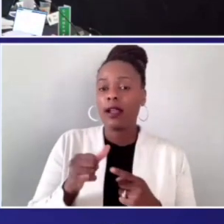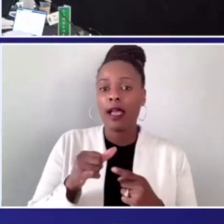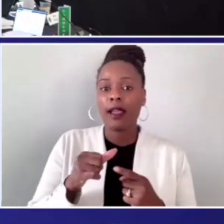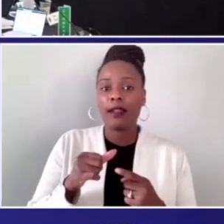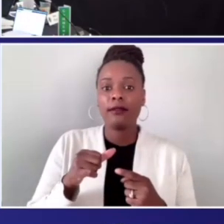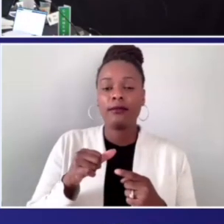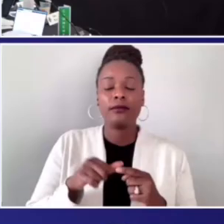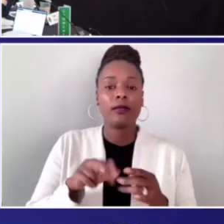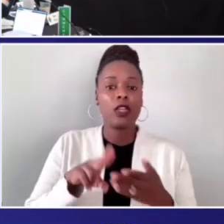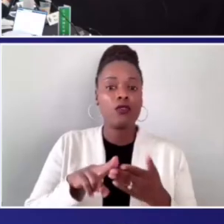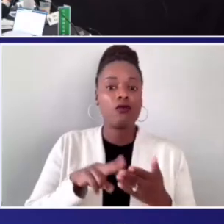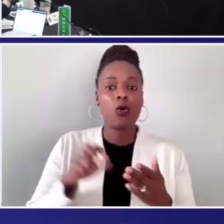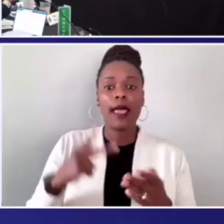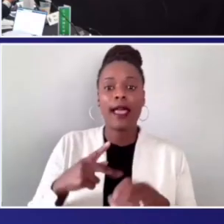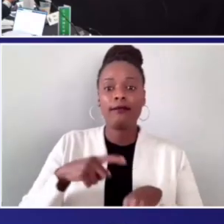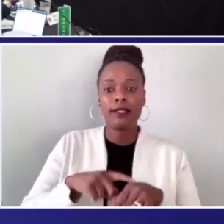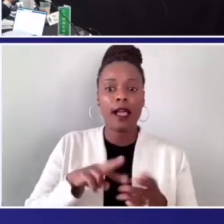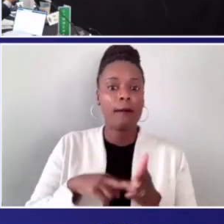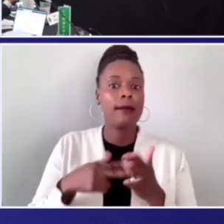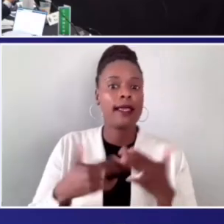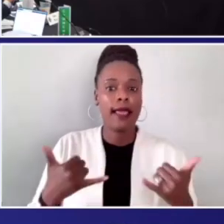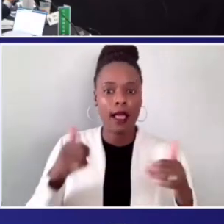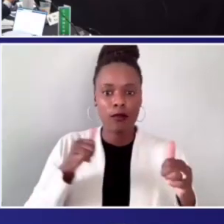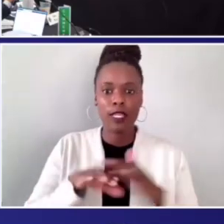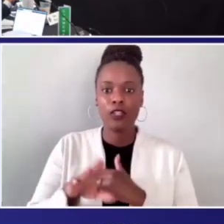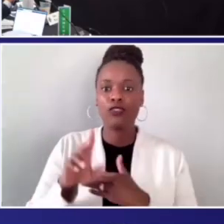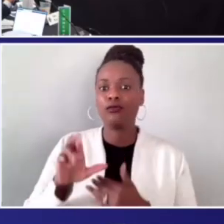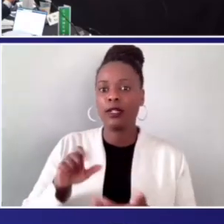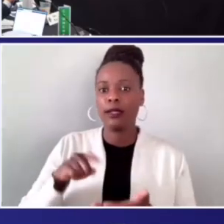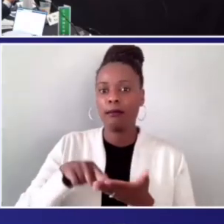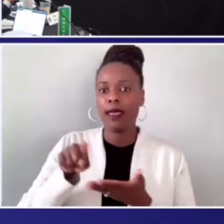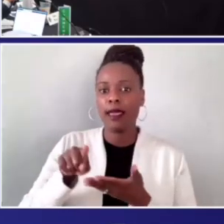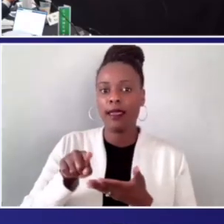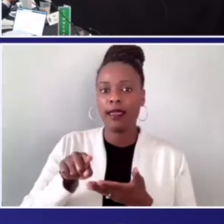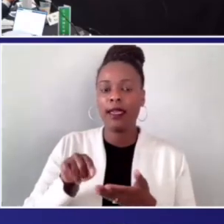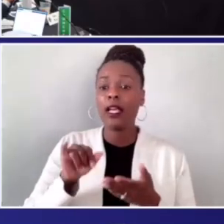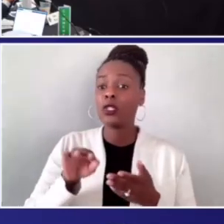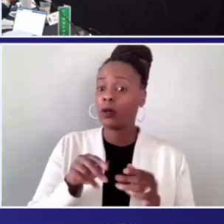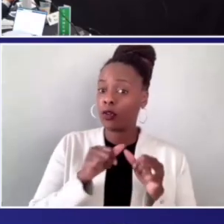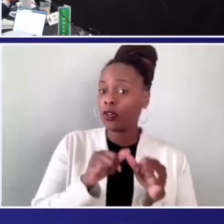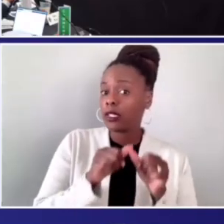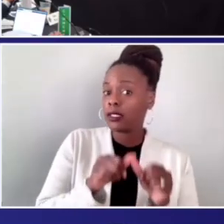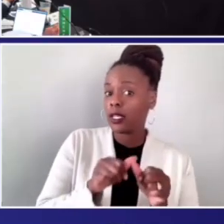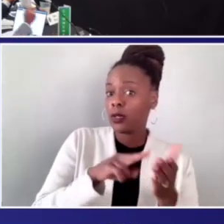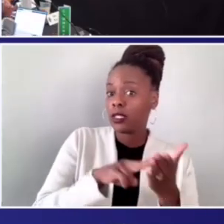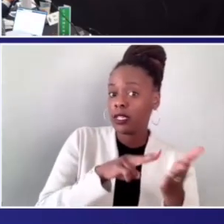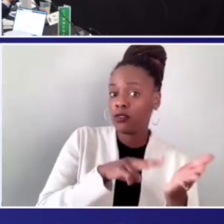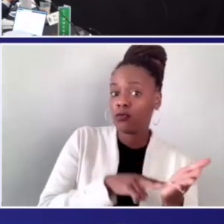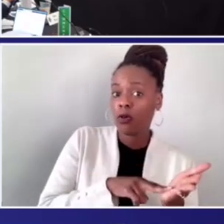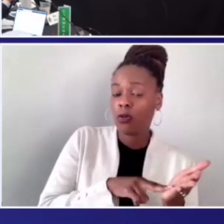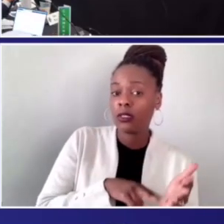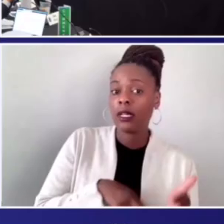So that condition right there is if you had been continuously enrolled and you do not you have not used your grace period,